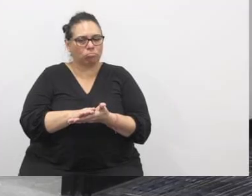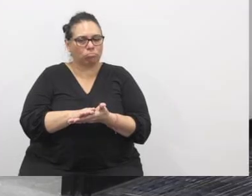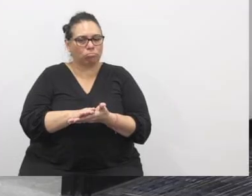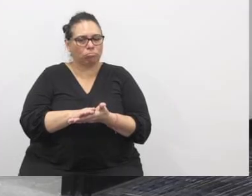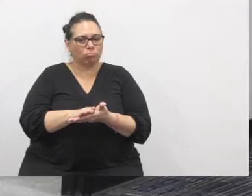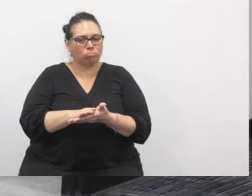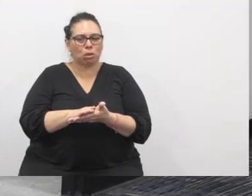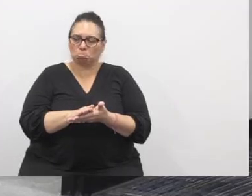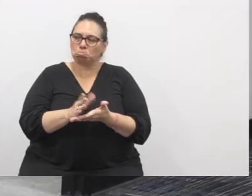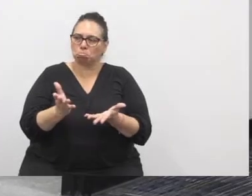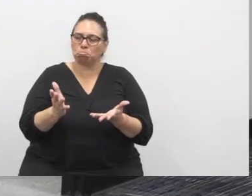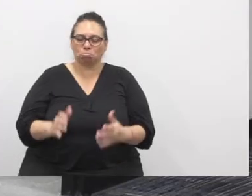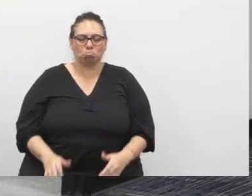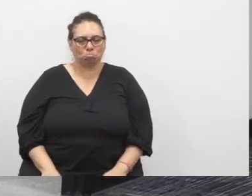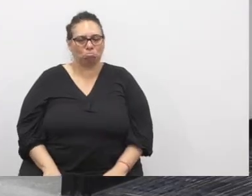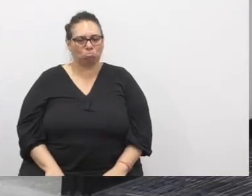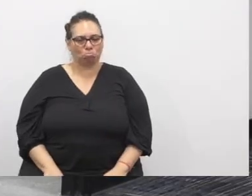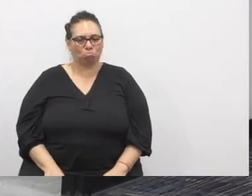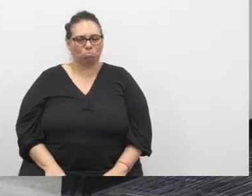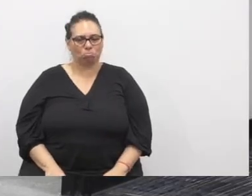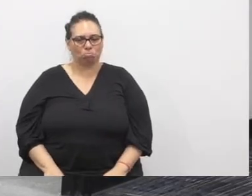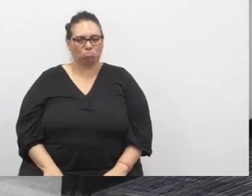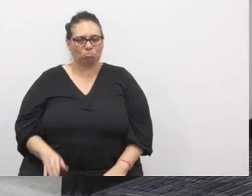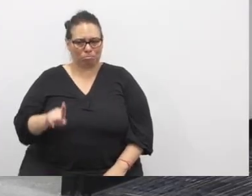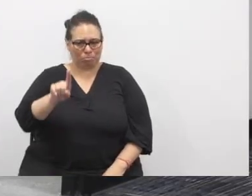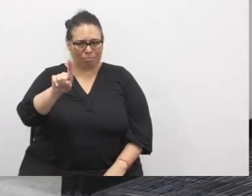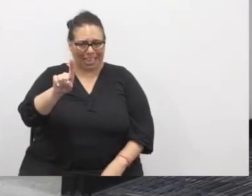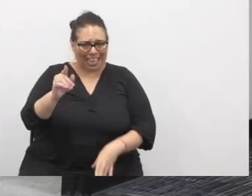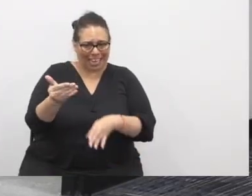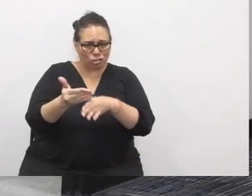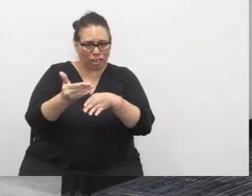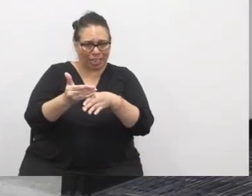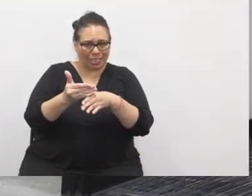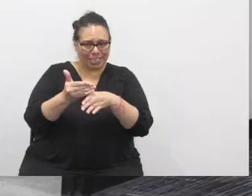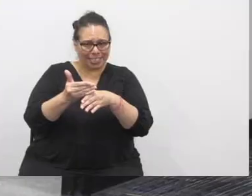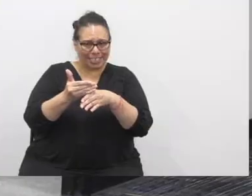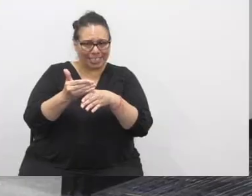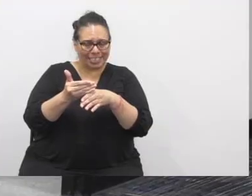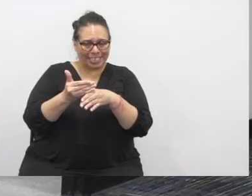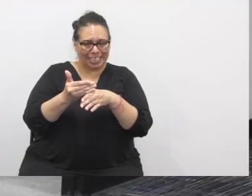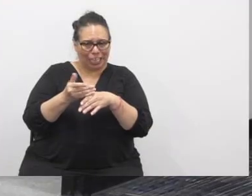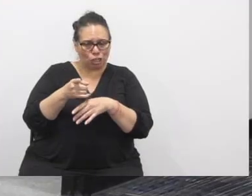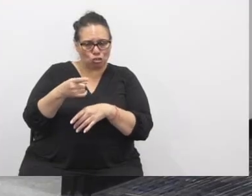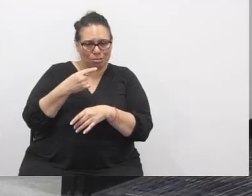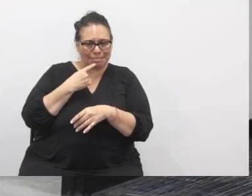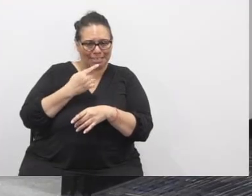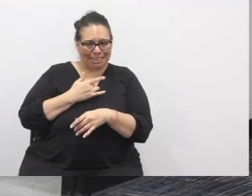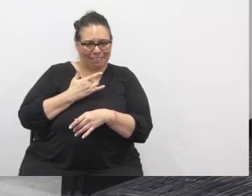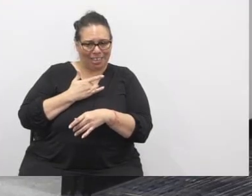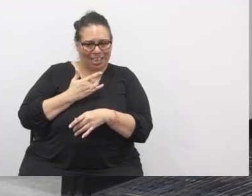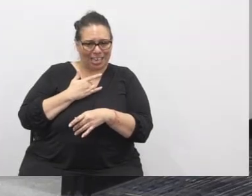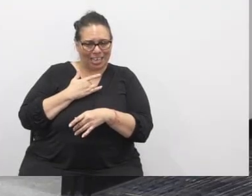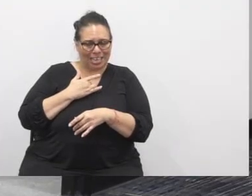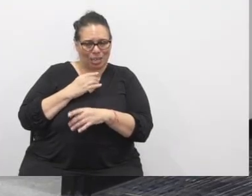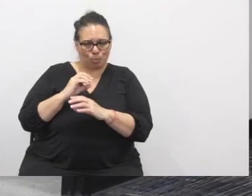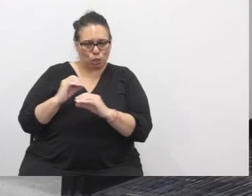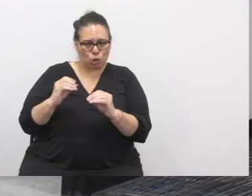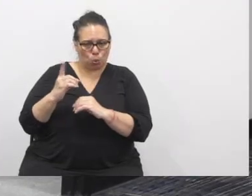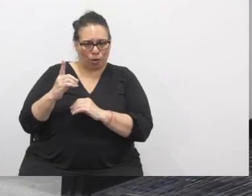yeah. [Erik] Can I interject really quickly? Yes. You just said you felt like you came with no one from middle school to high school.